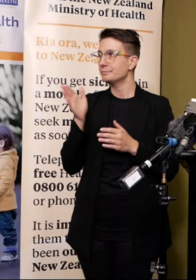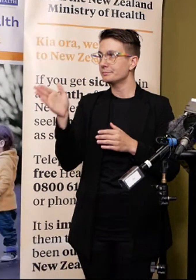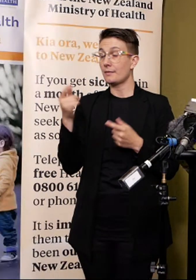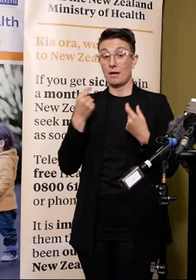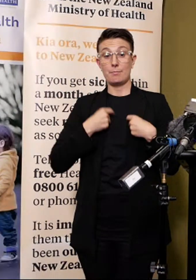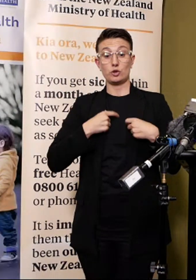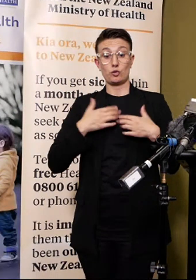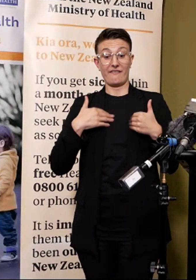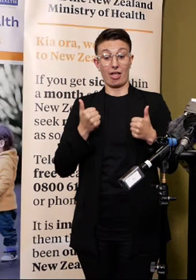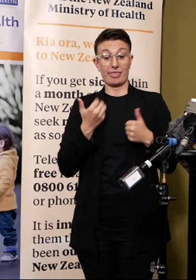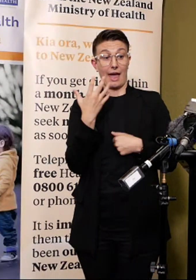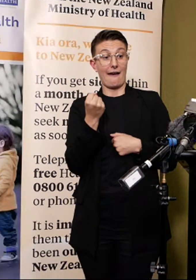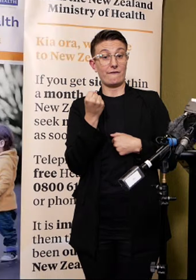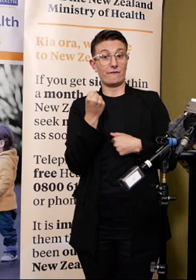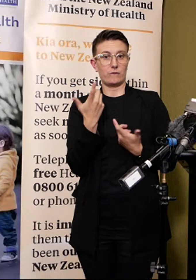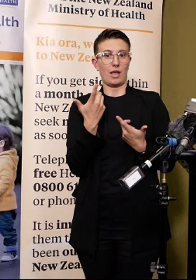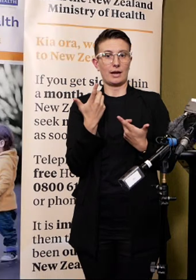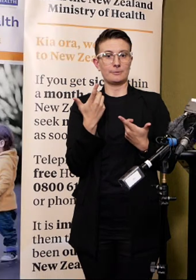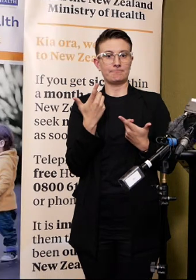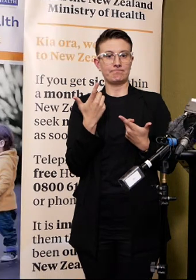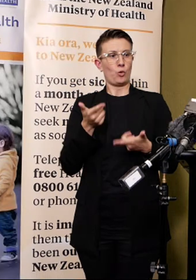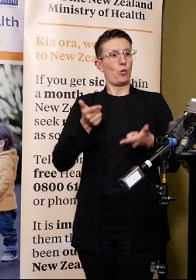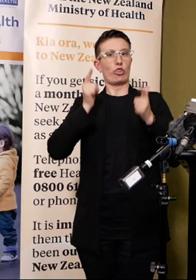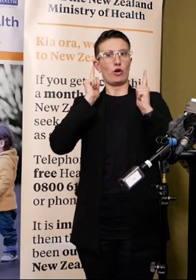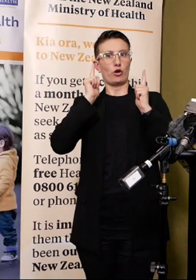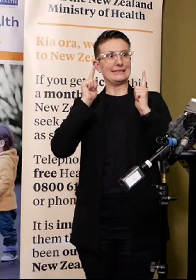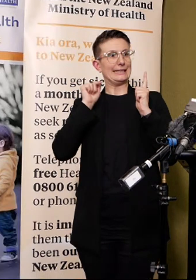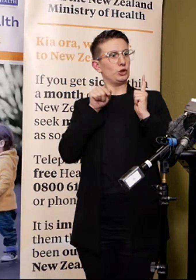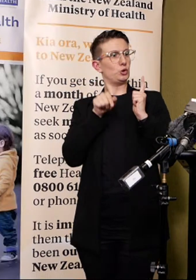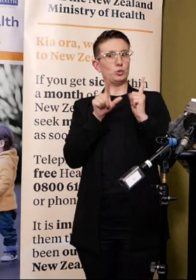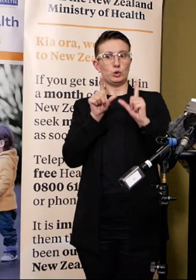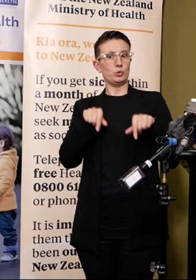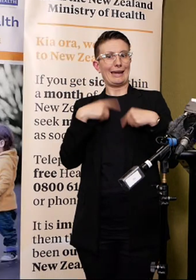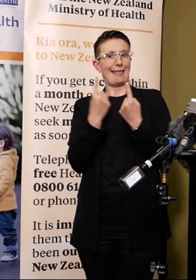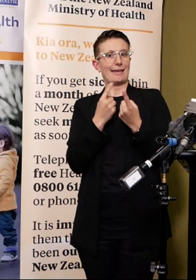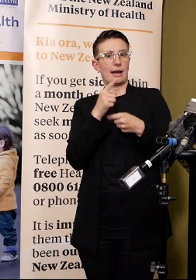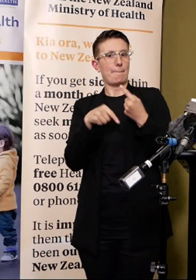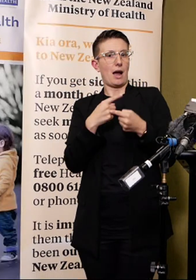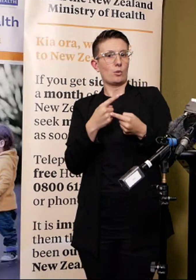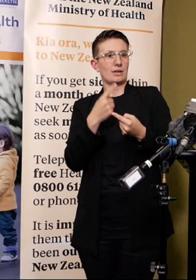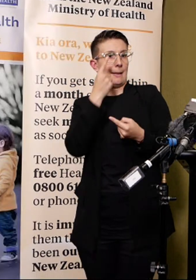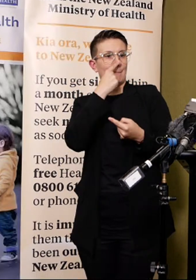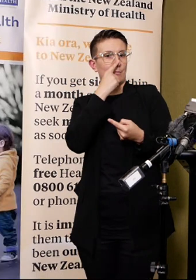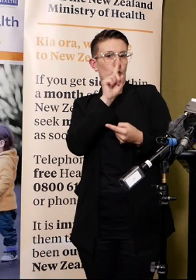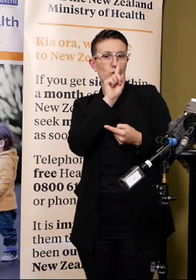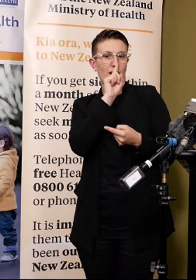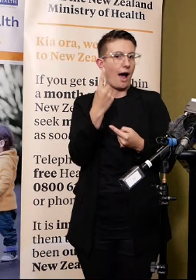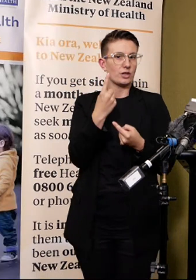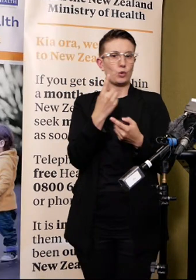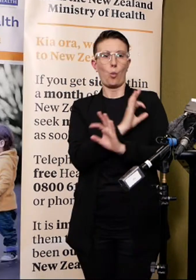to do anything about people who won't self isolate, like employers or people in general?